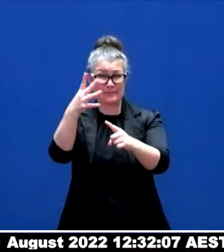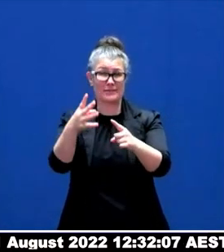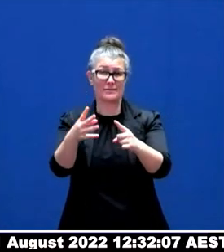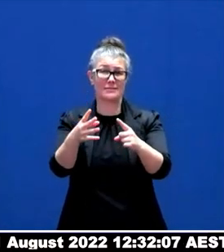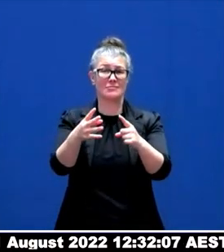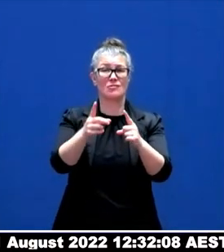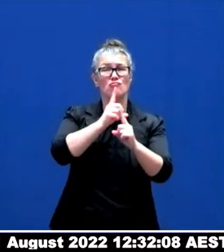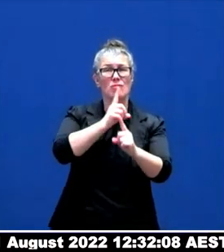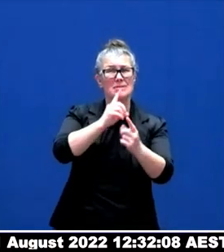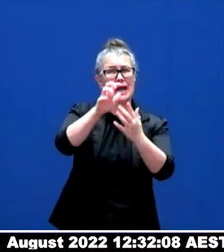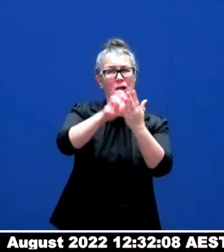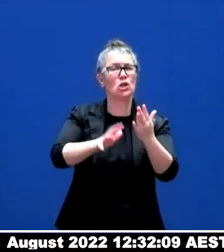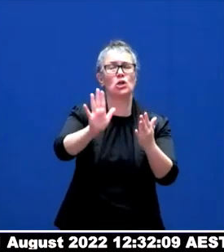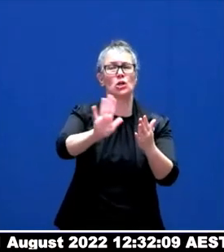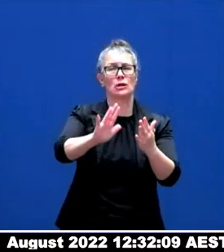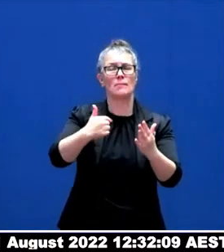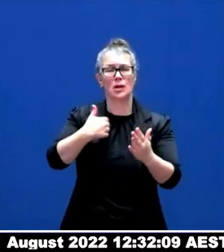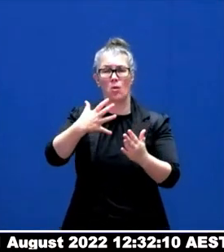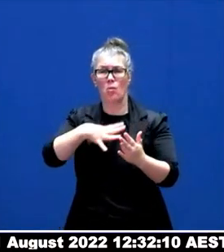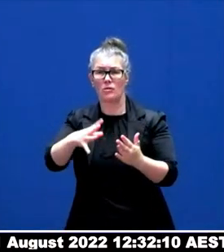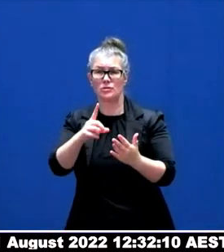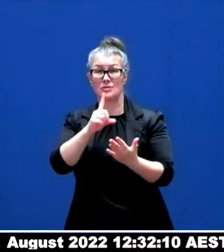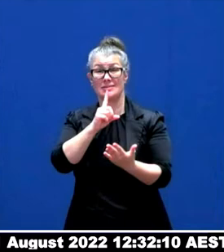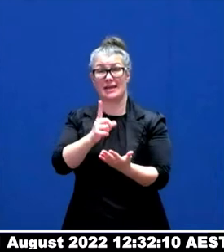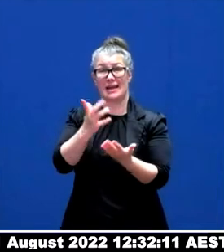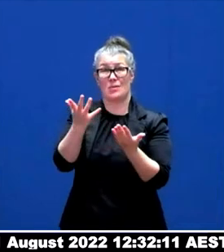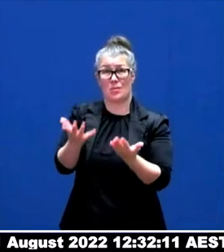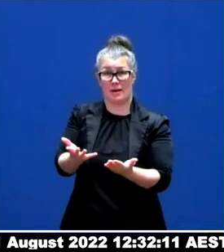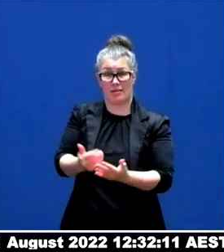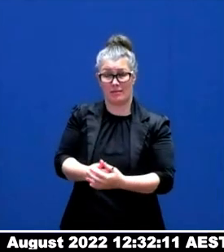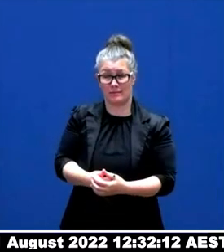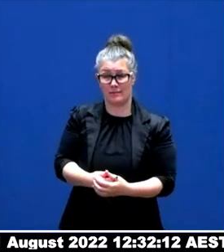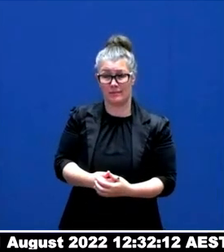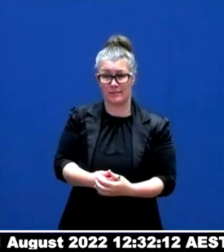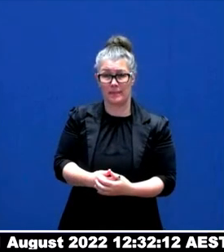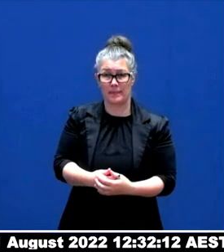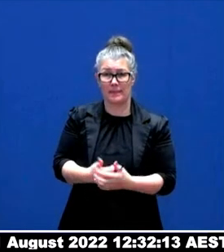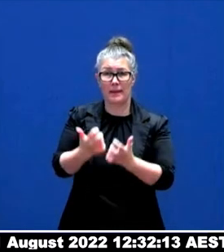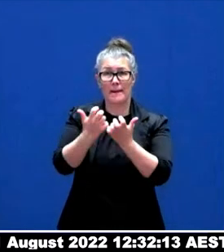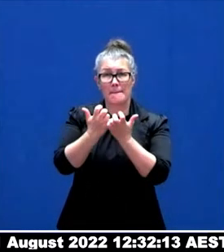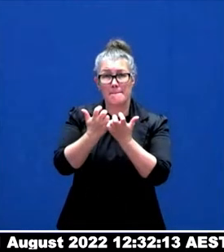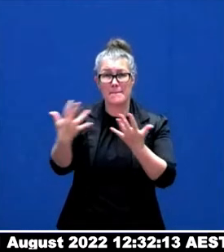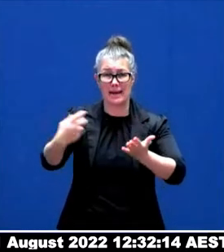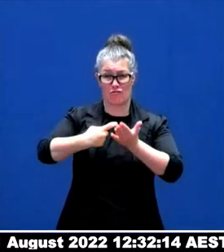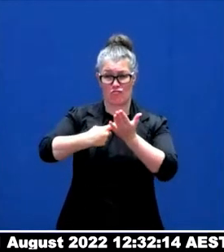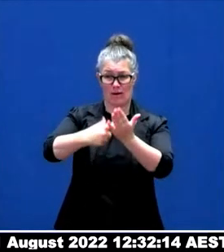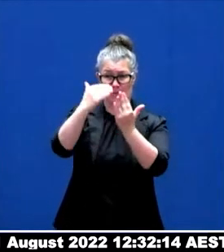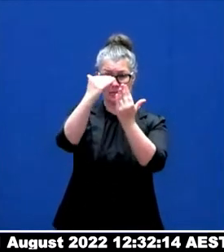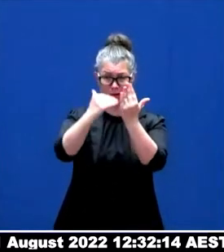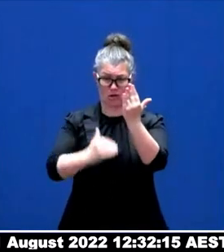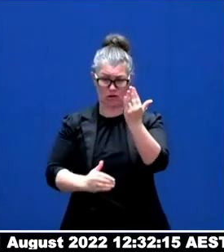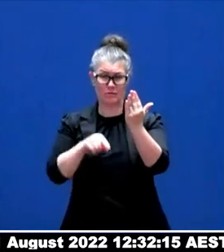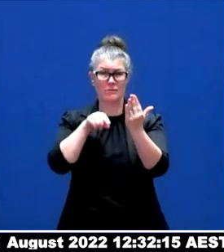put this proposition to you: that many of these recommendations go to the manner in